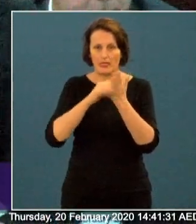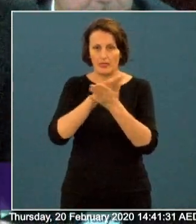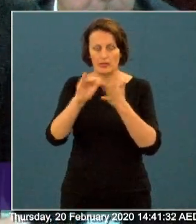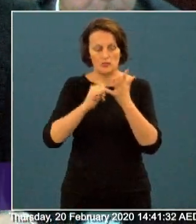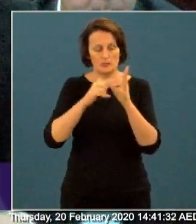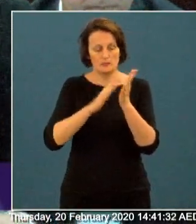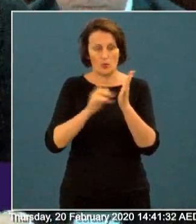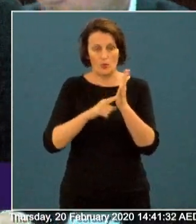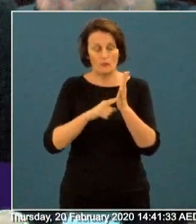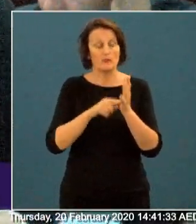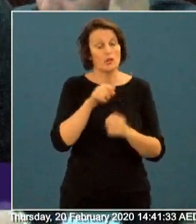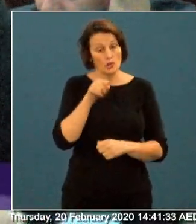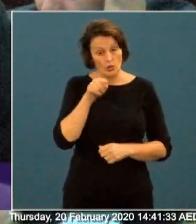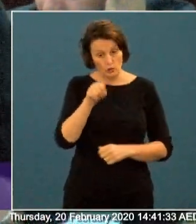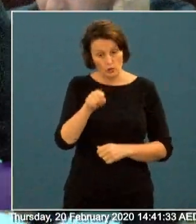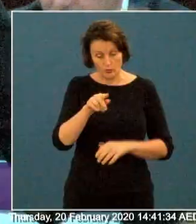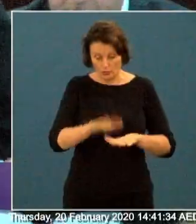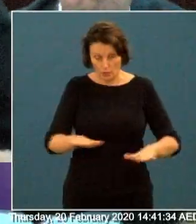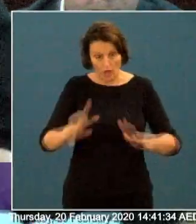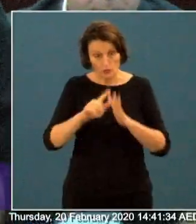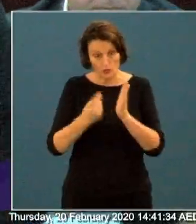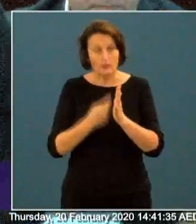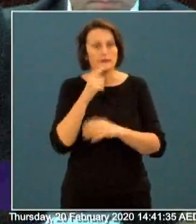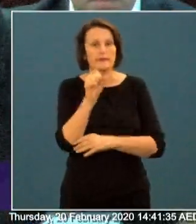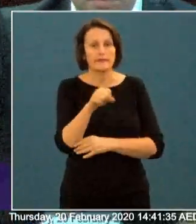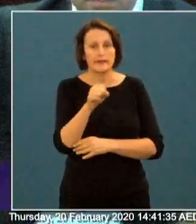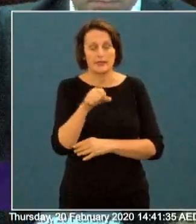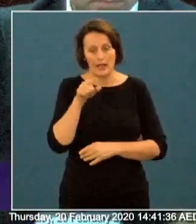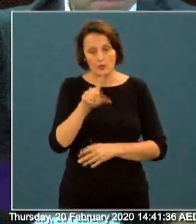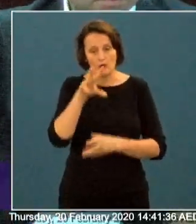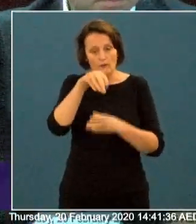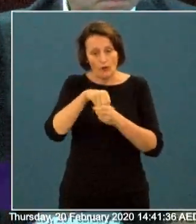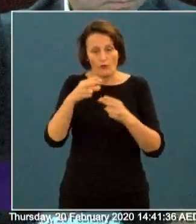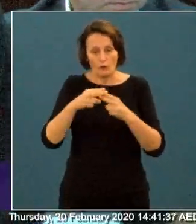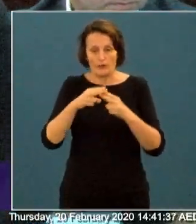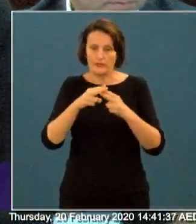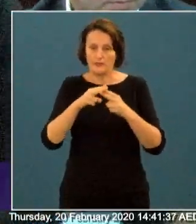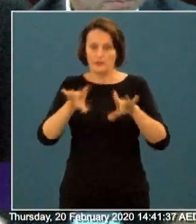I am. And a fellow of the Royal Australasian College of Physicians. Yes, I am.